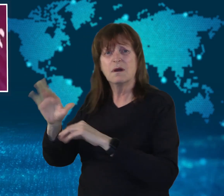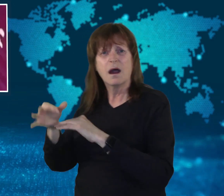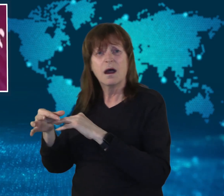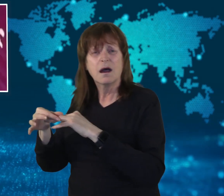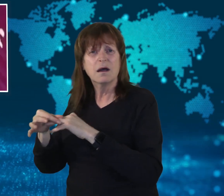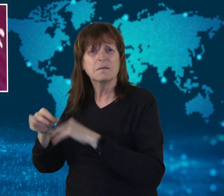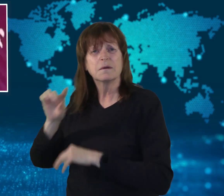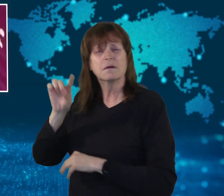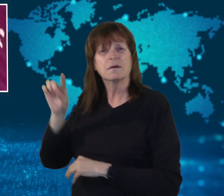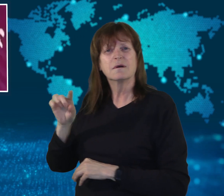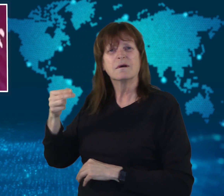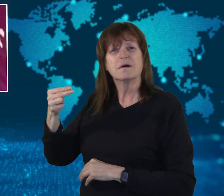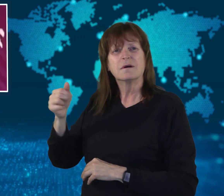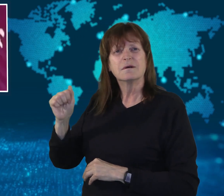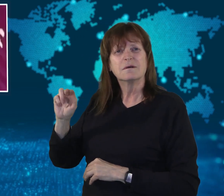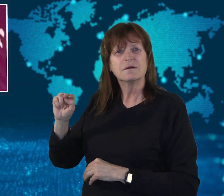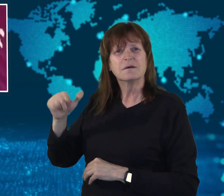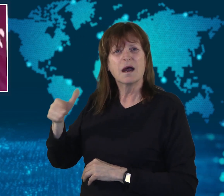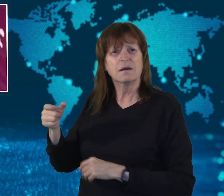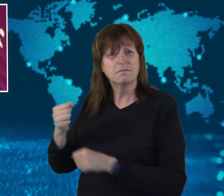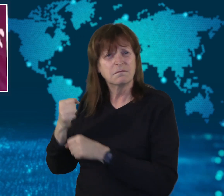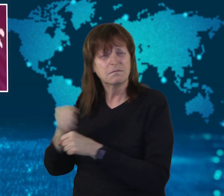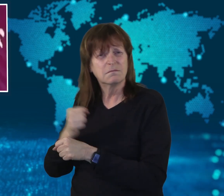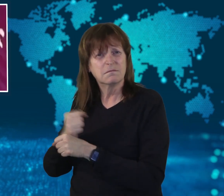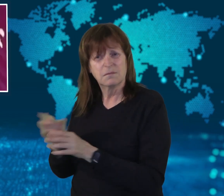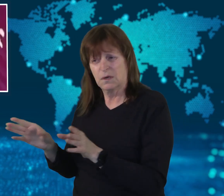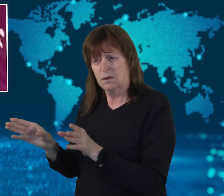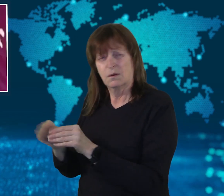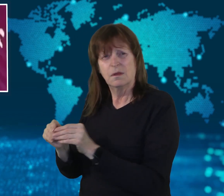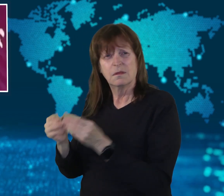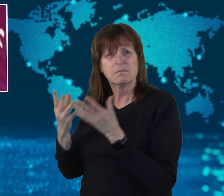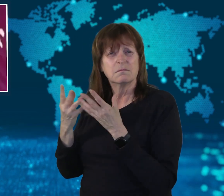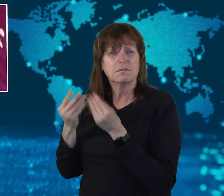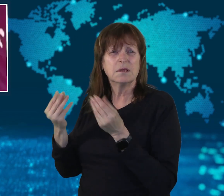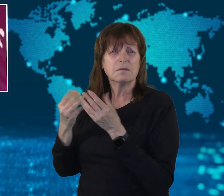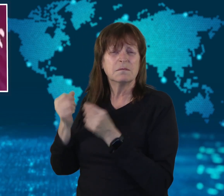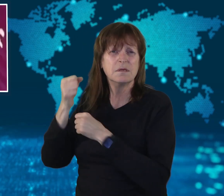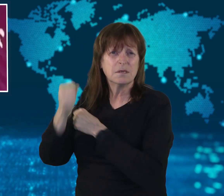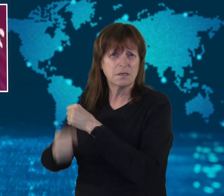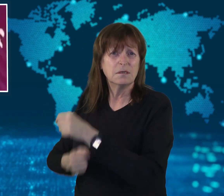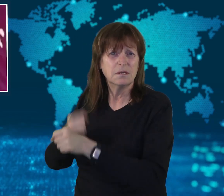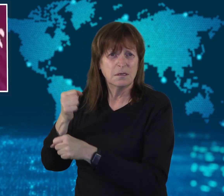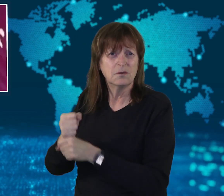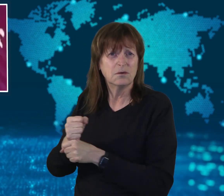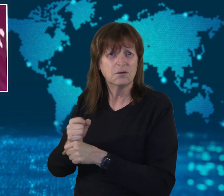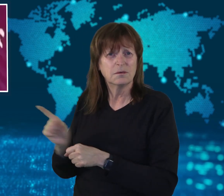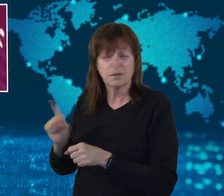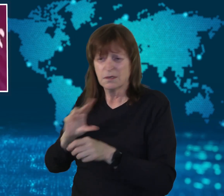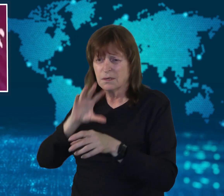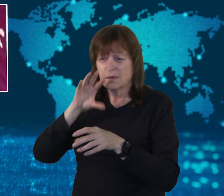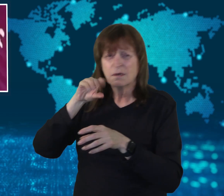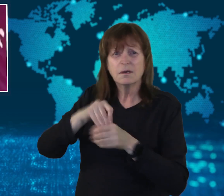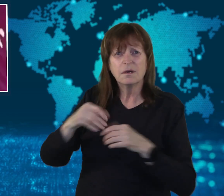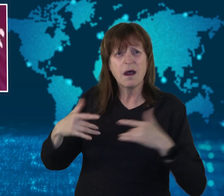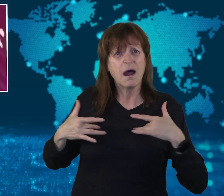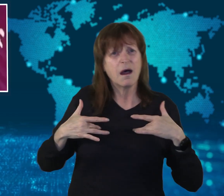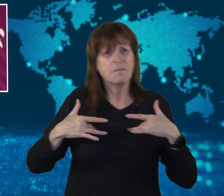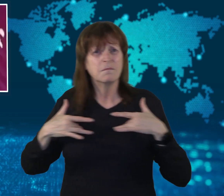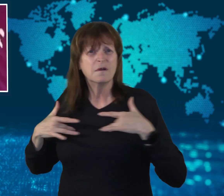They performed without safety belts to "look good."